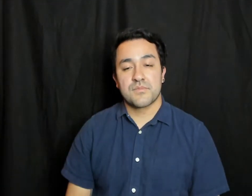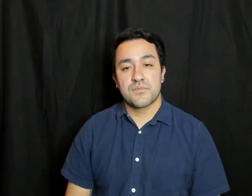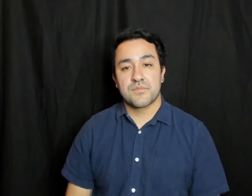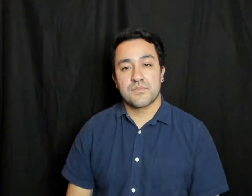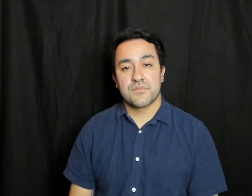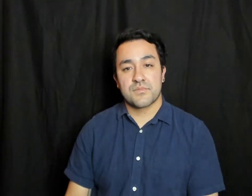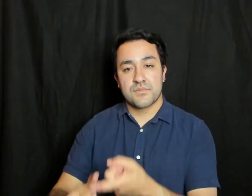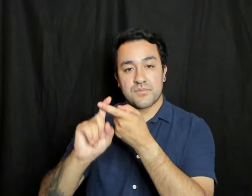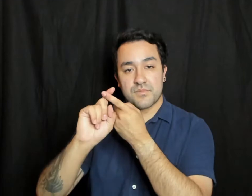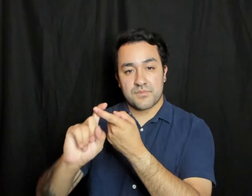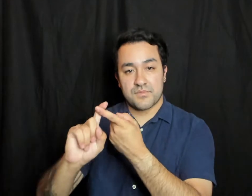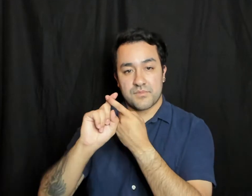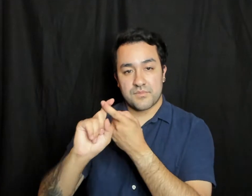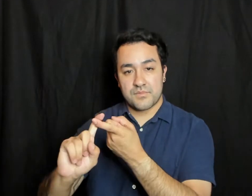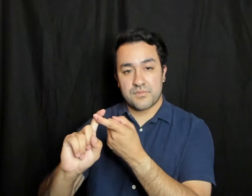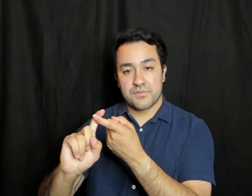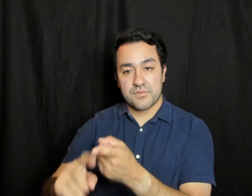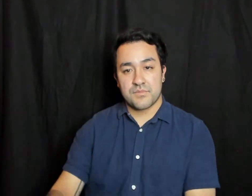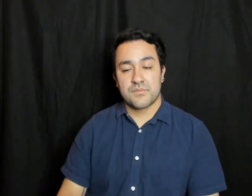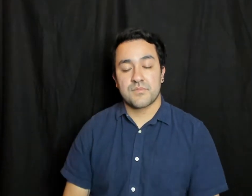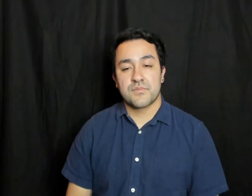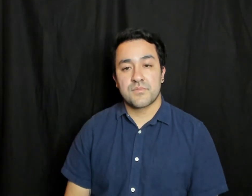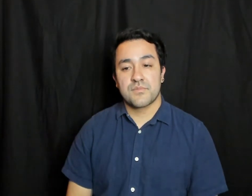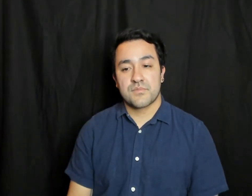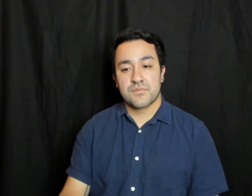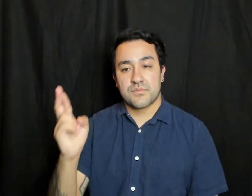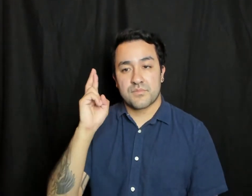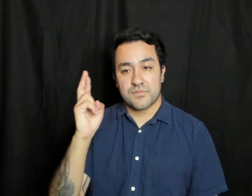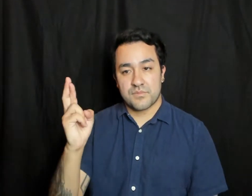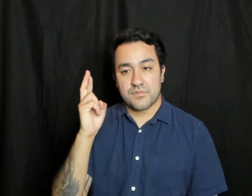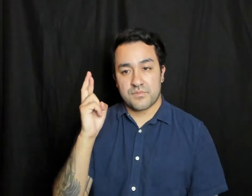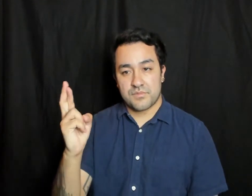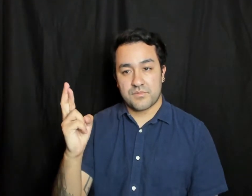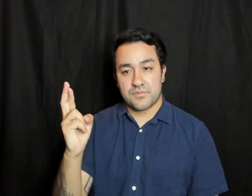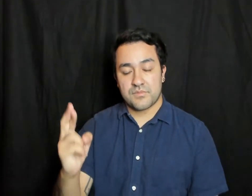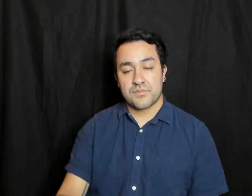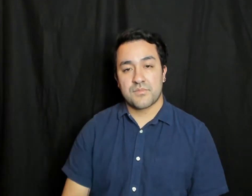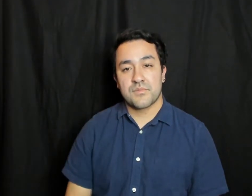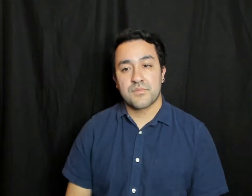GOOD-FRIEND BEST-FRIEND